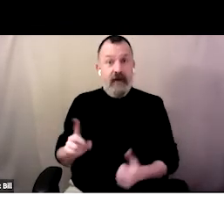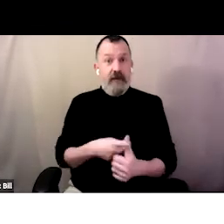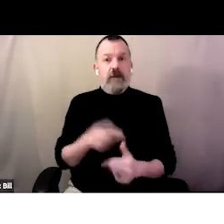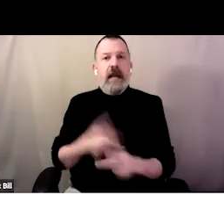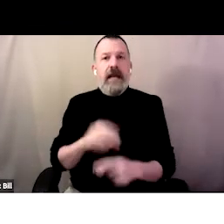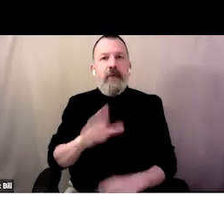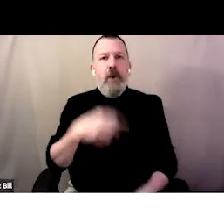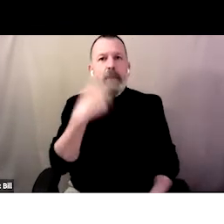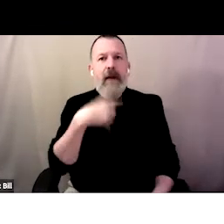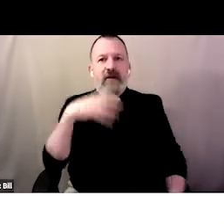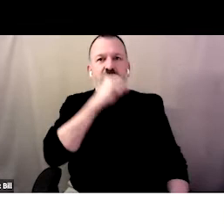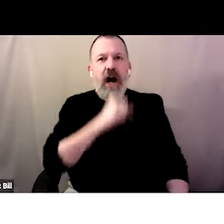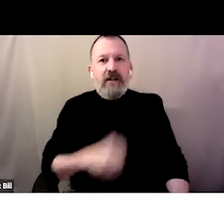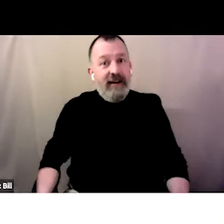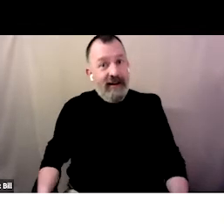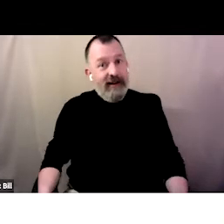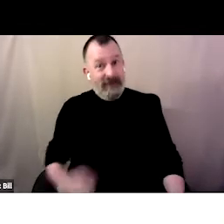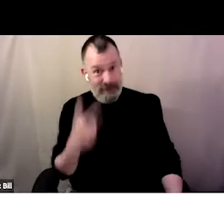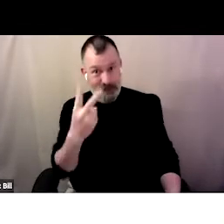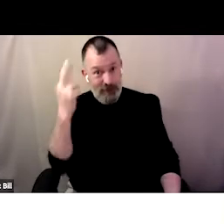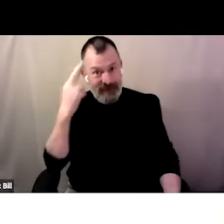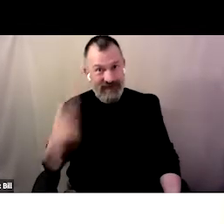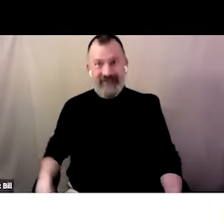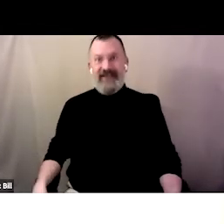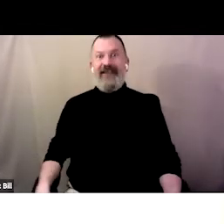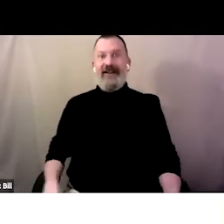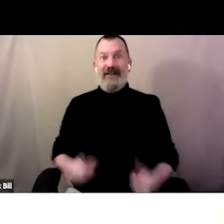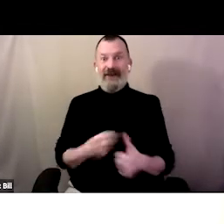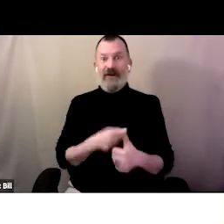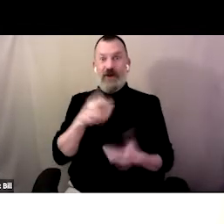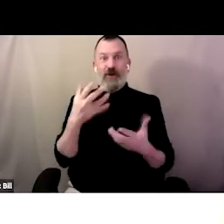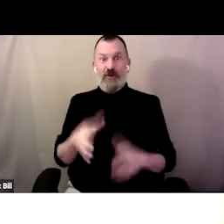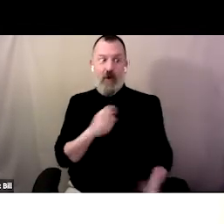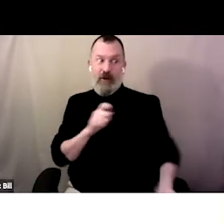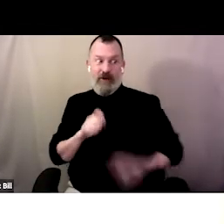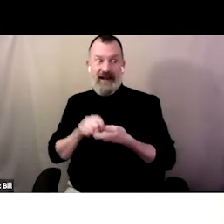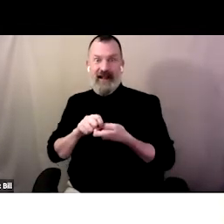right, because for two reasons. One, you don't want retaliation CalebBarlow: I, you know,